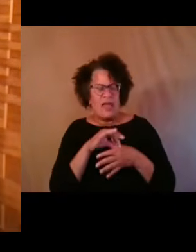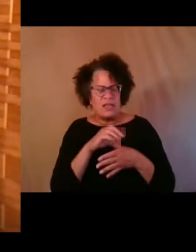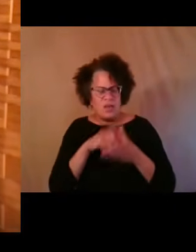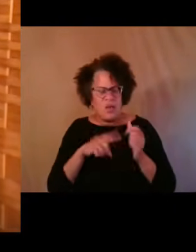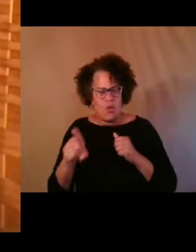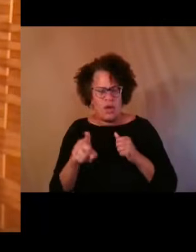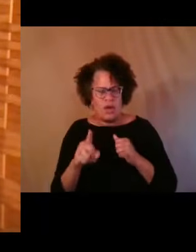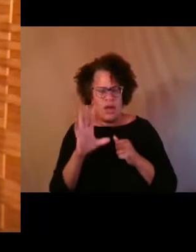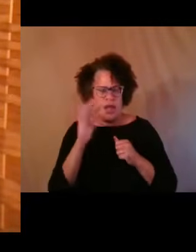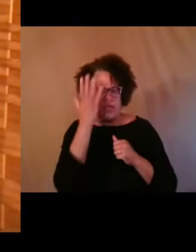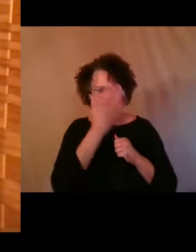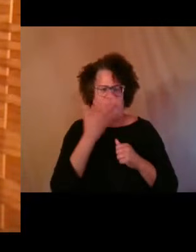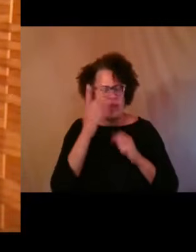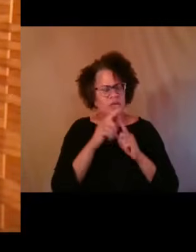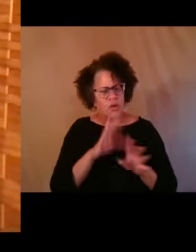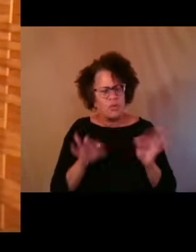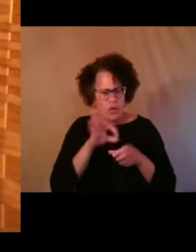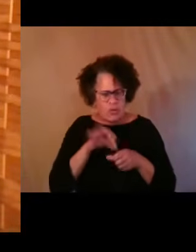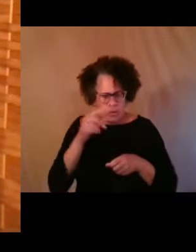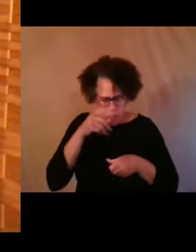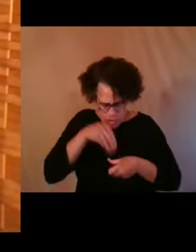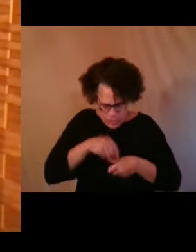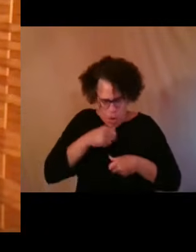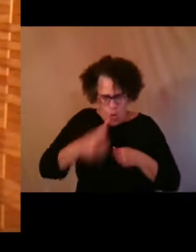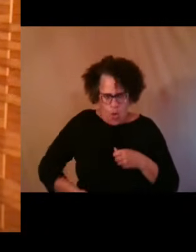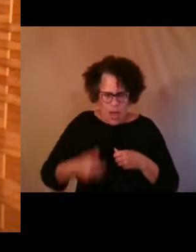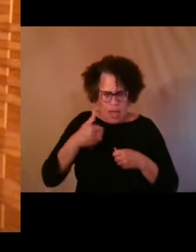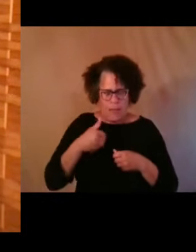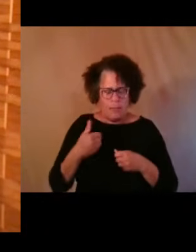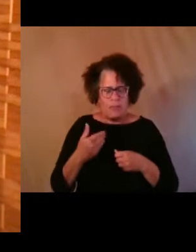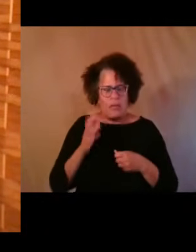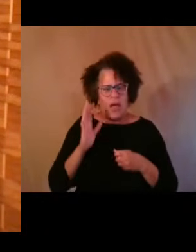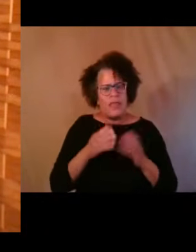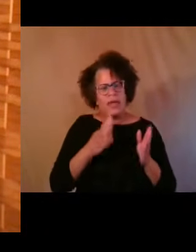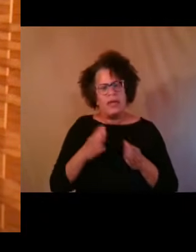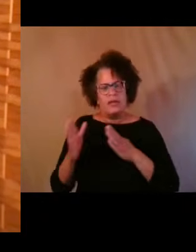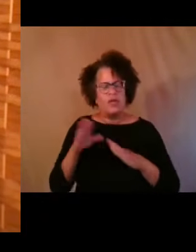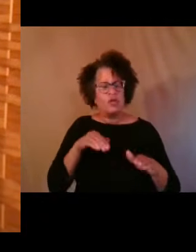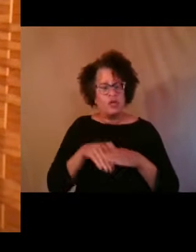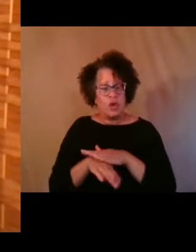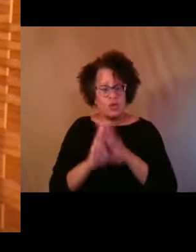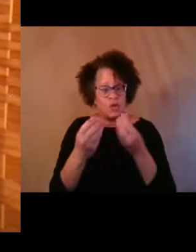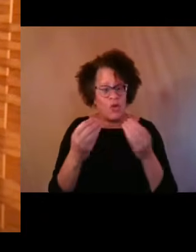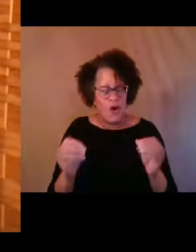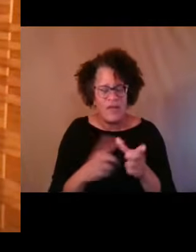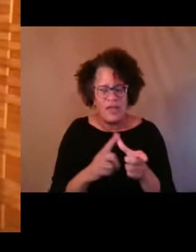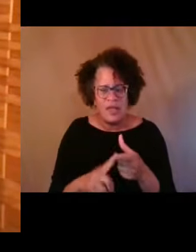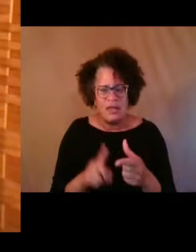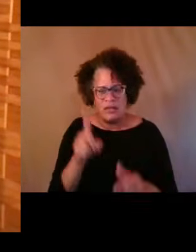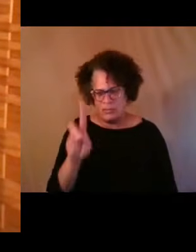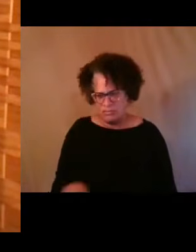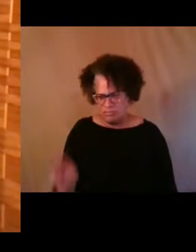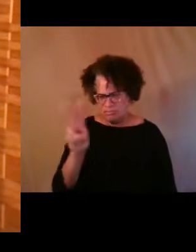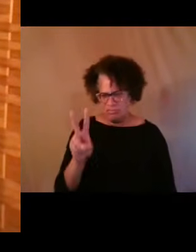but the spirit of who they are. So when that individual walks in the office, it's not what they have on. It's not what they're wearing.